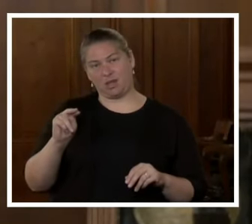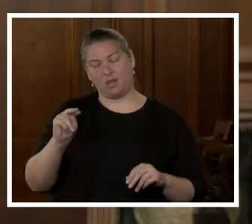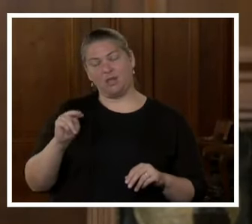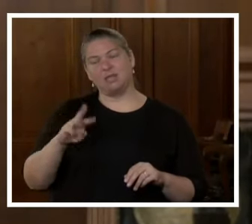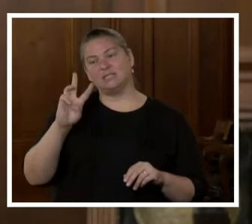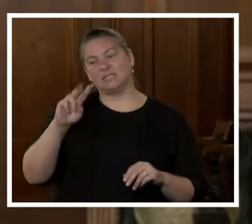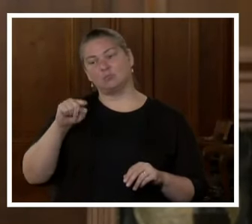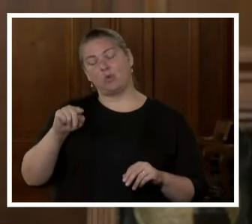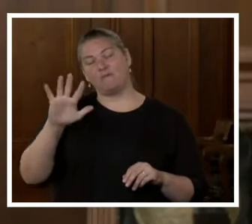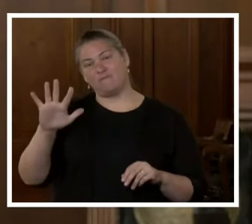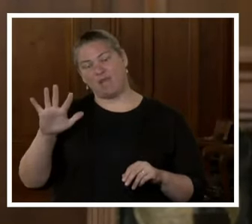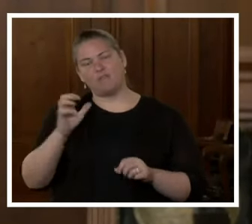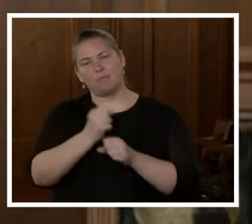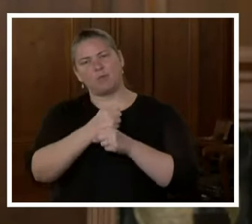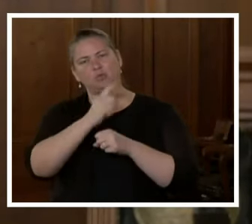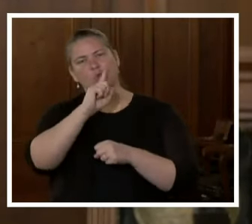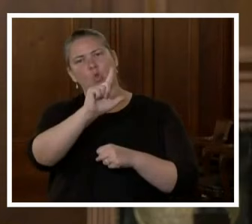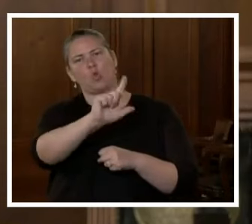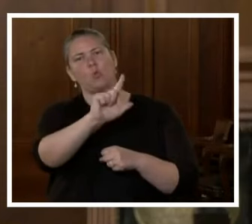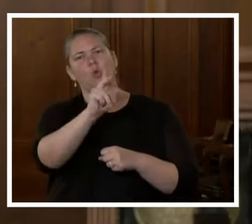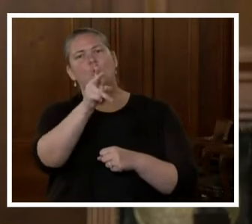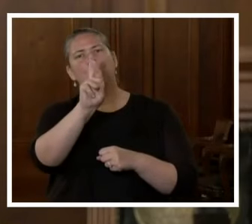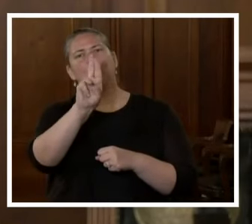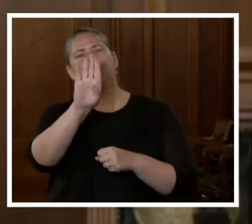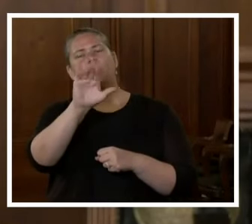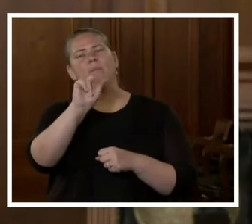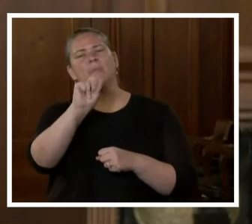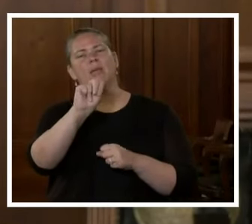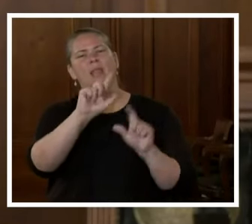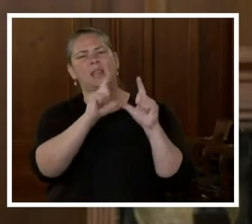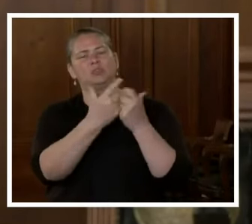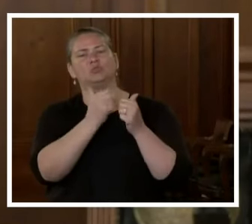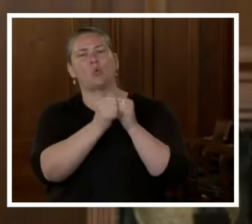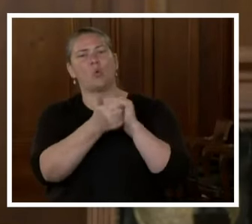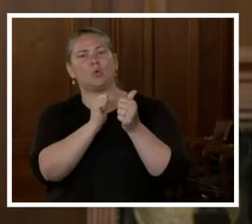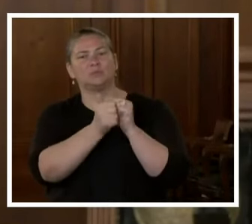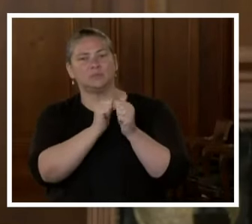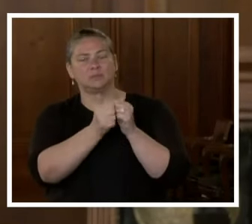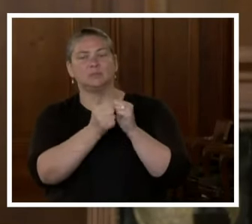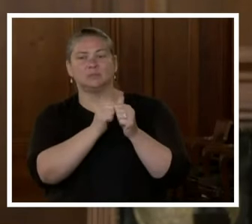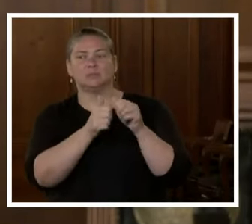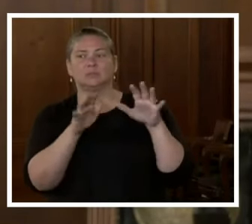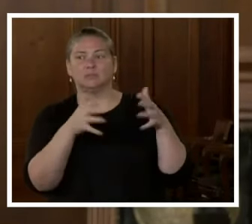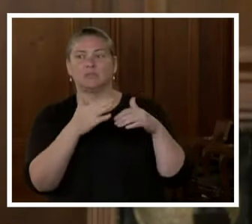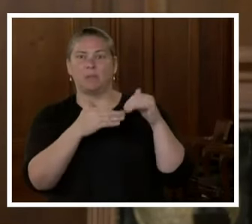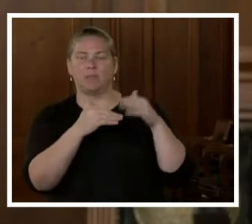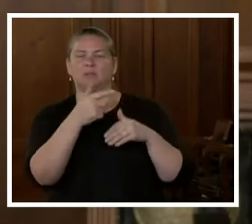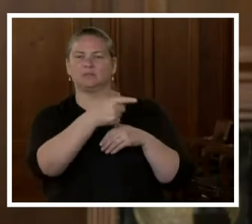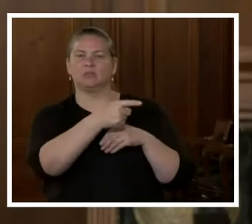ENSURE IT IS. BUT LISTEN, HUMANA IS DOING A GREAT THING HERE, A GREAT